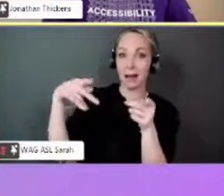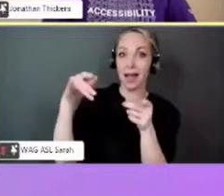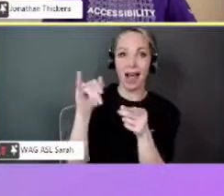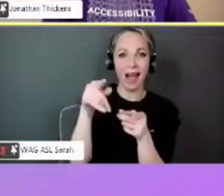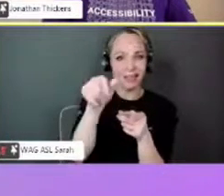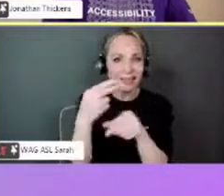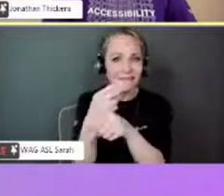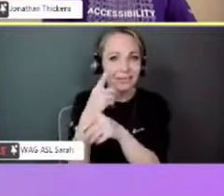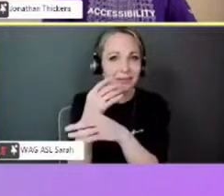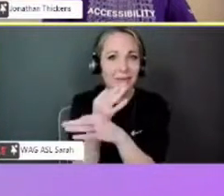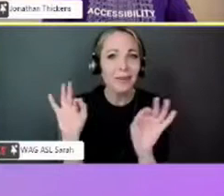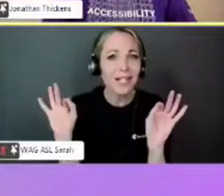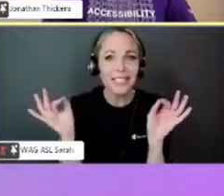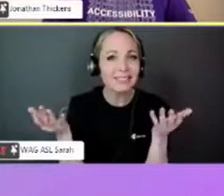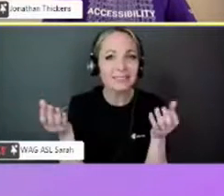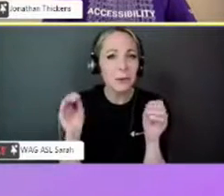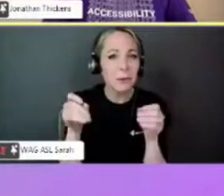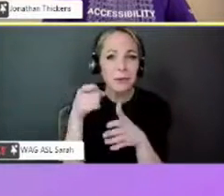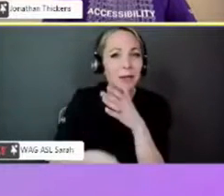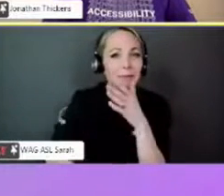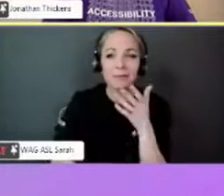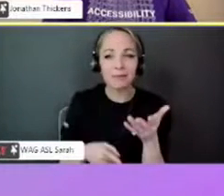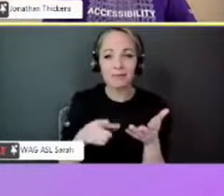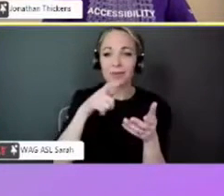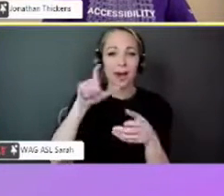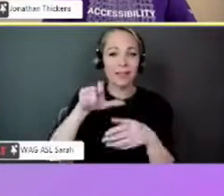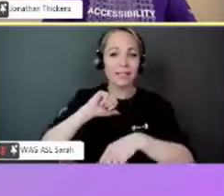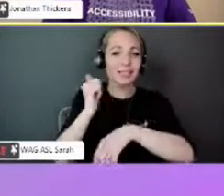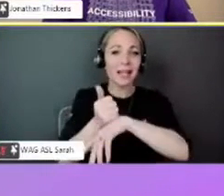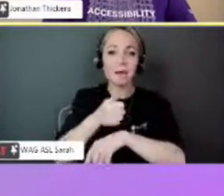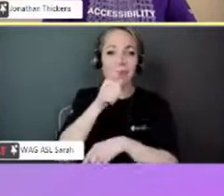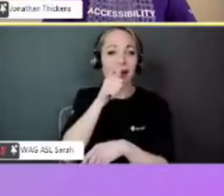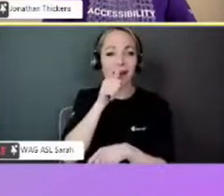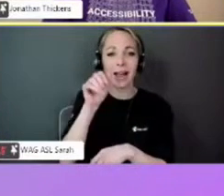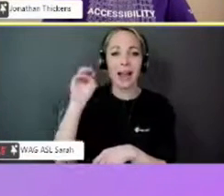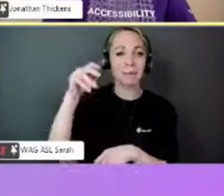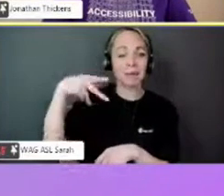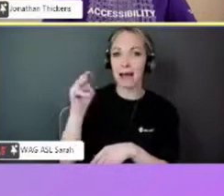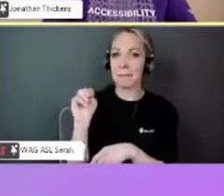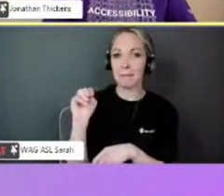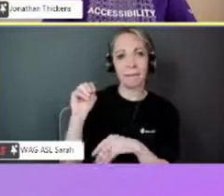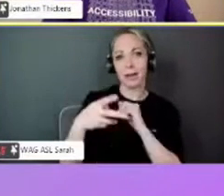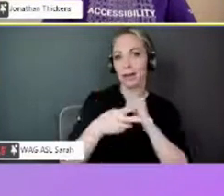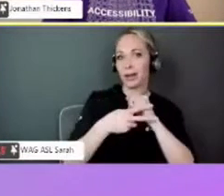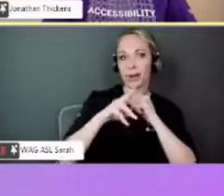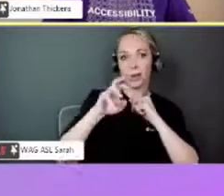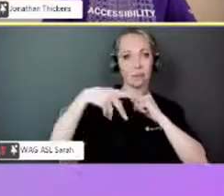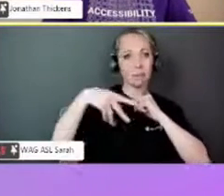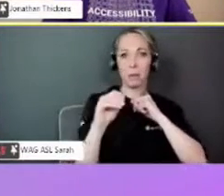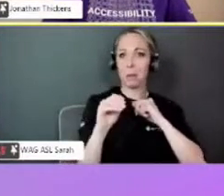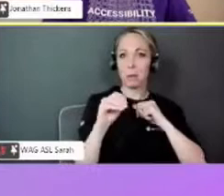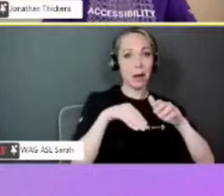without the need to set up private NPM repo access. It's available openly from NPM in the URL